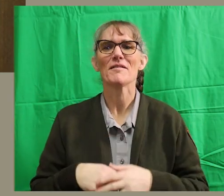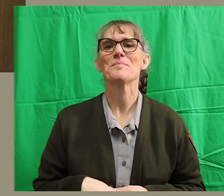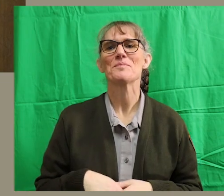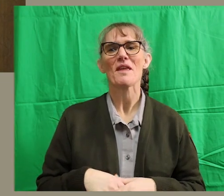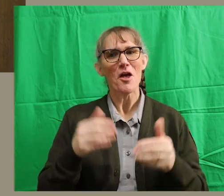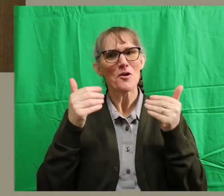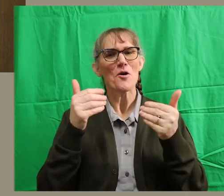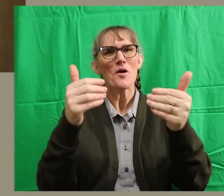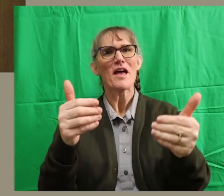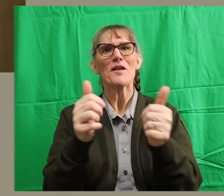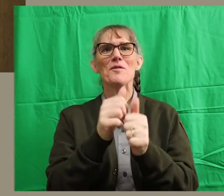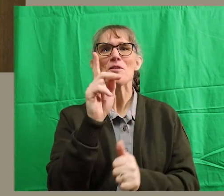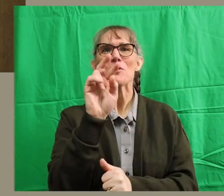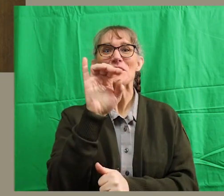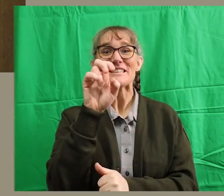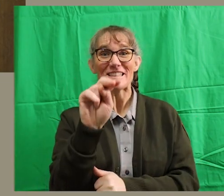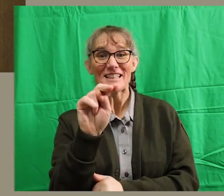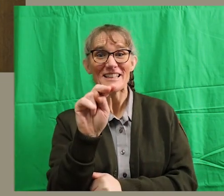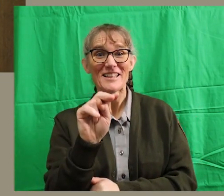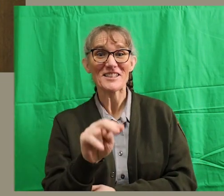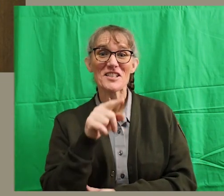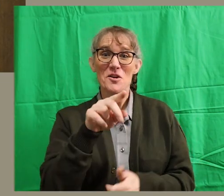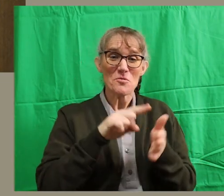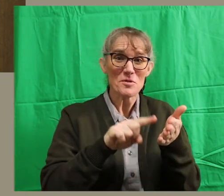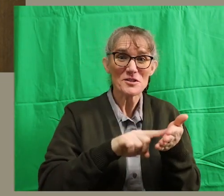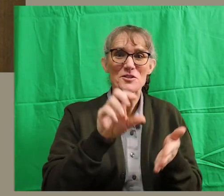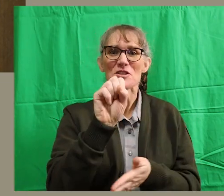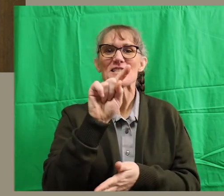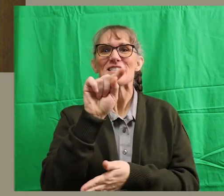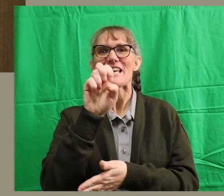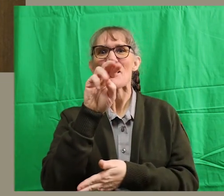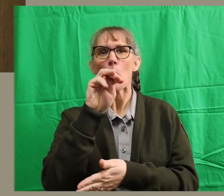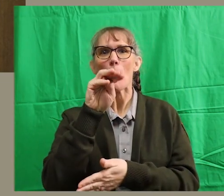So, let's get started with Kristin who is researching the Stenomylus;